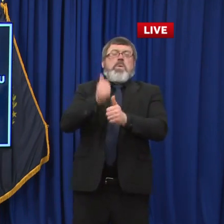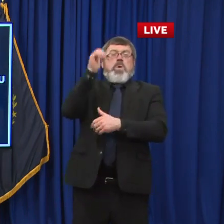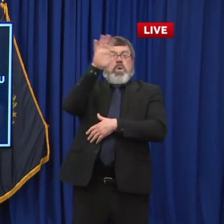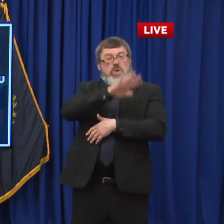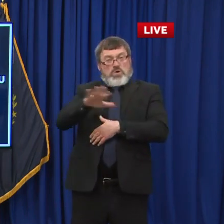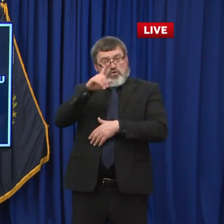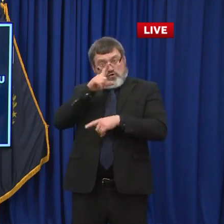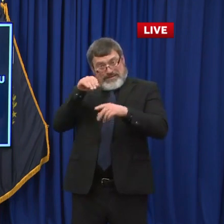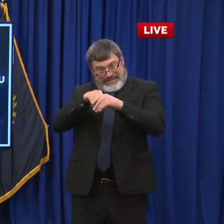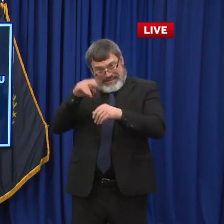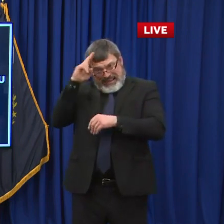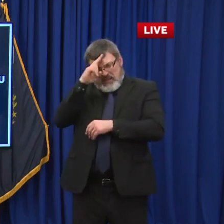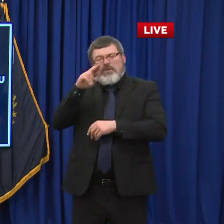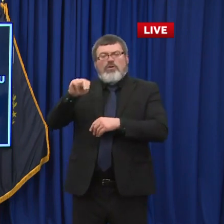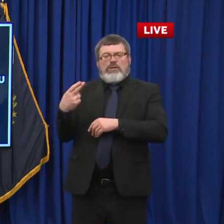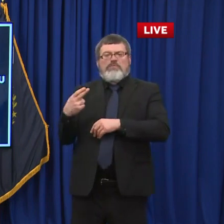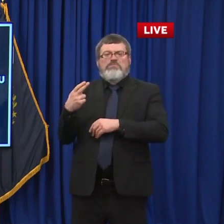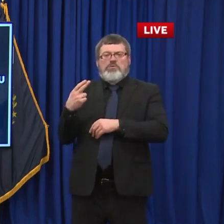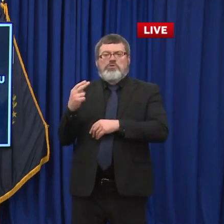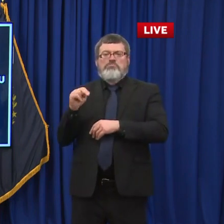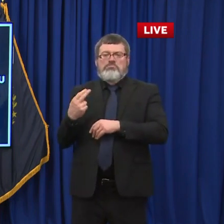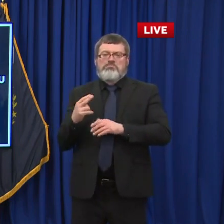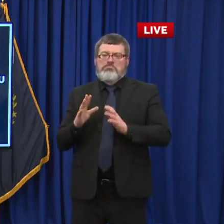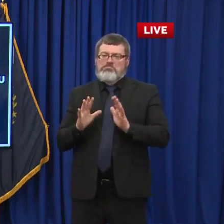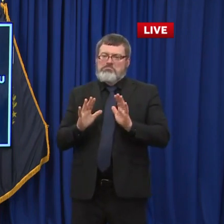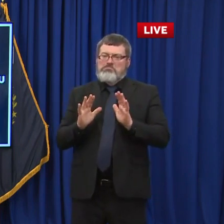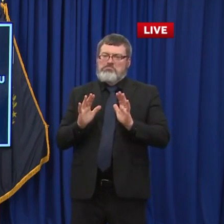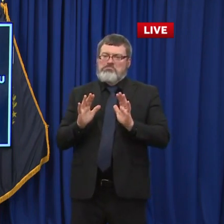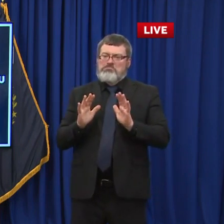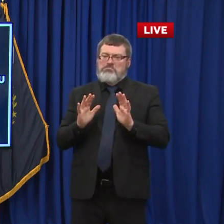THE VAST MAJORITY OF FOLKS ARE FROM NEW HAMPSHIRE.